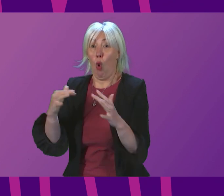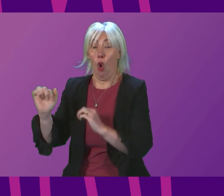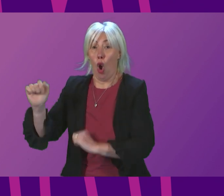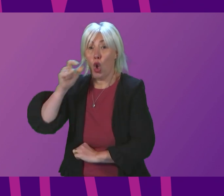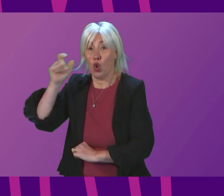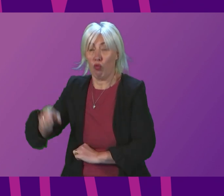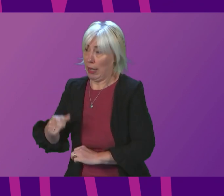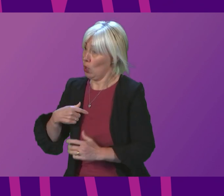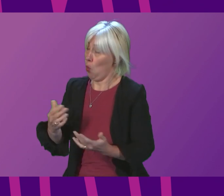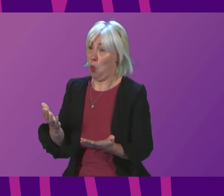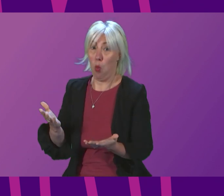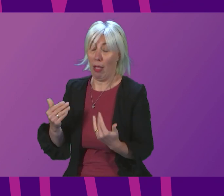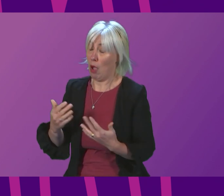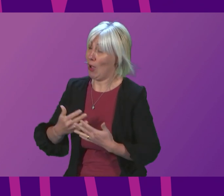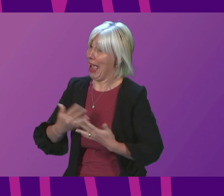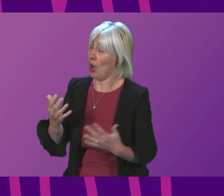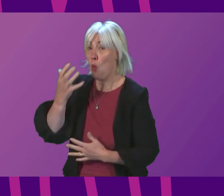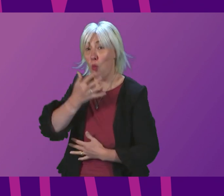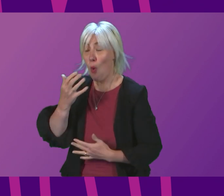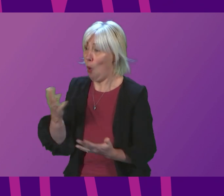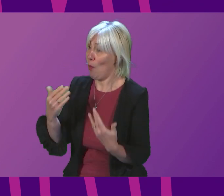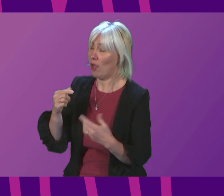the warmest of Scottish welcomes to those who are fleeing the war.